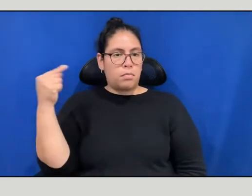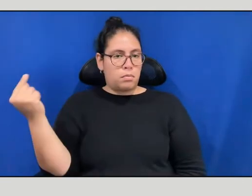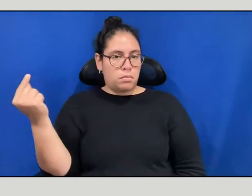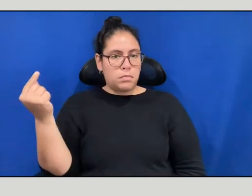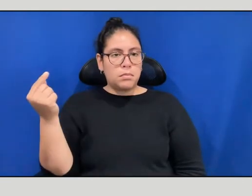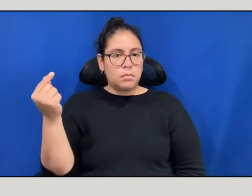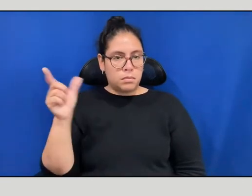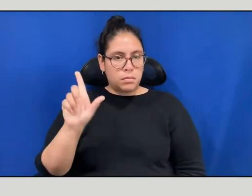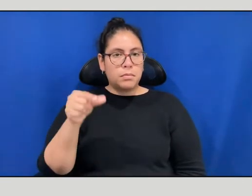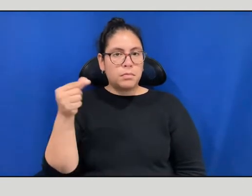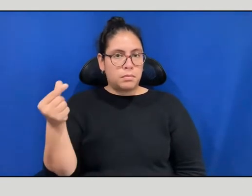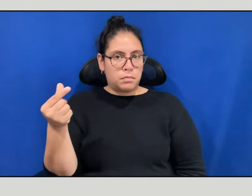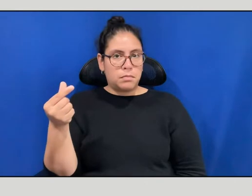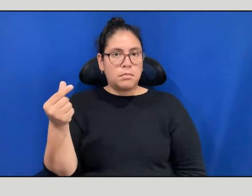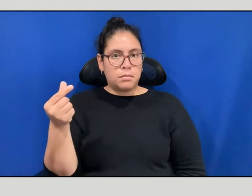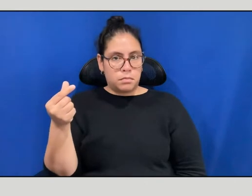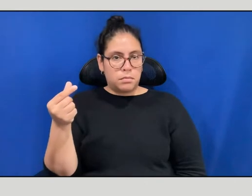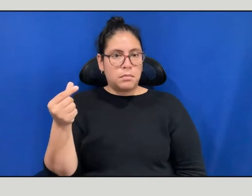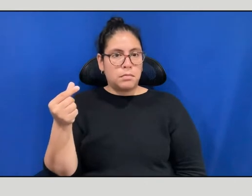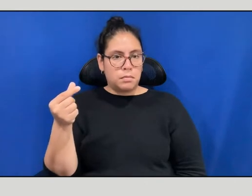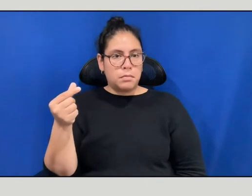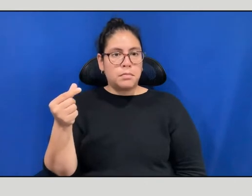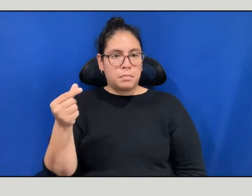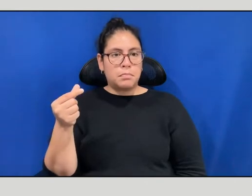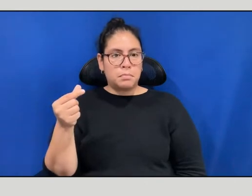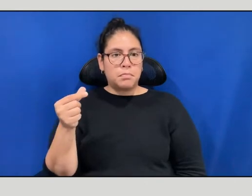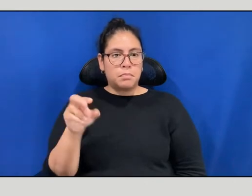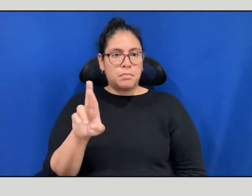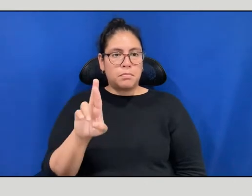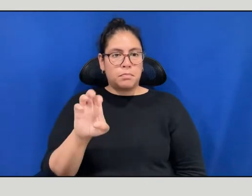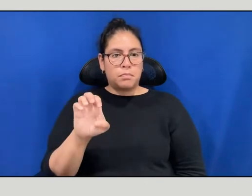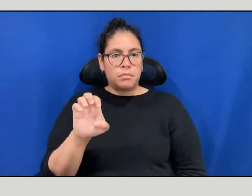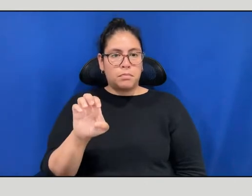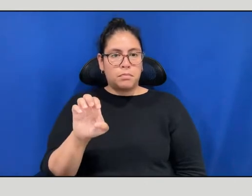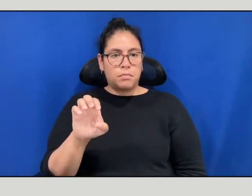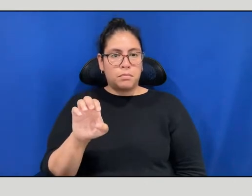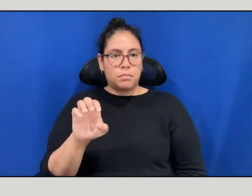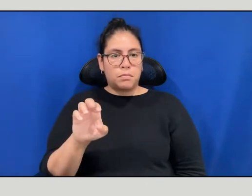For decades, there was a surveillance program on the island that targeted the independence movement